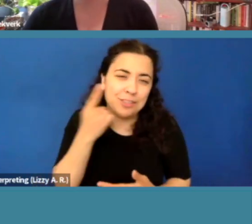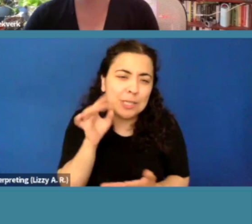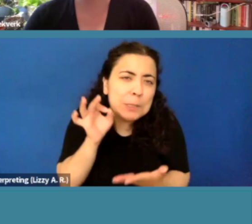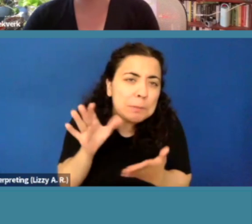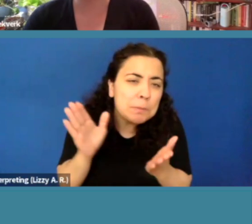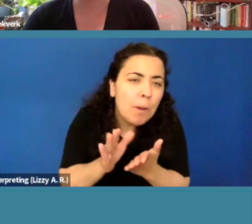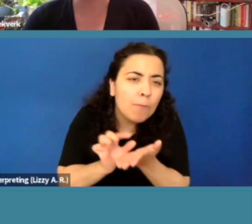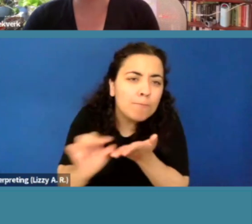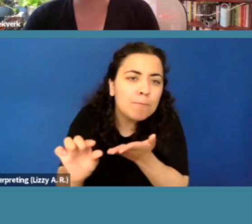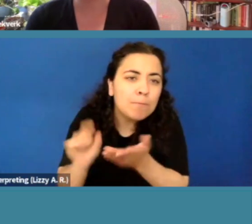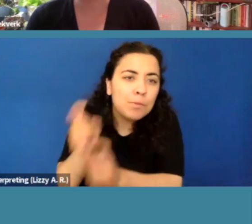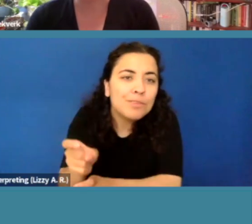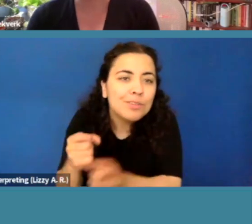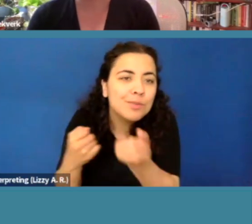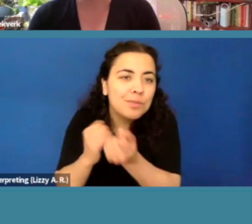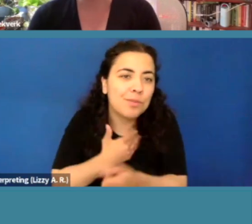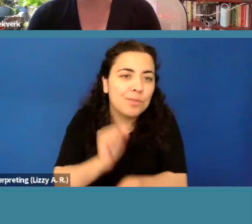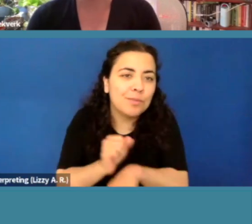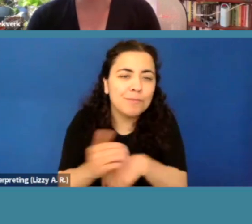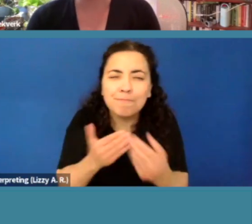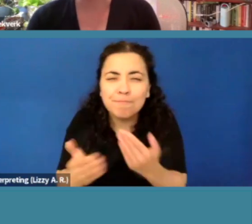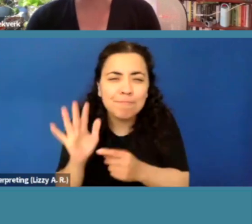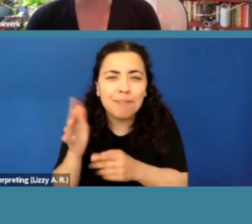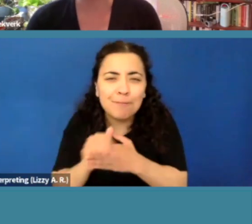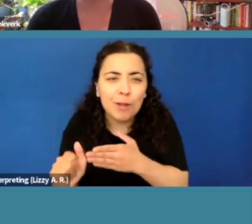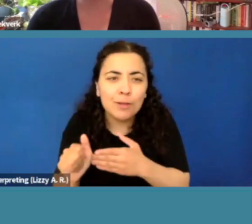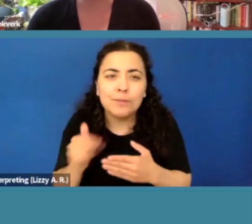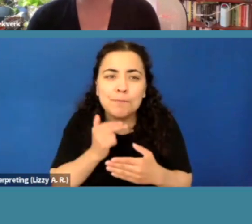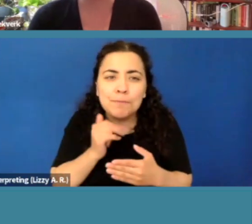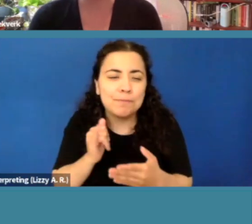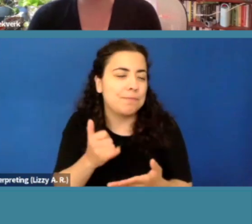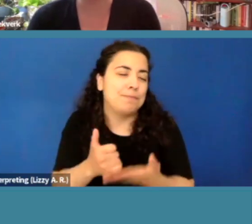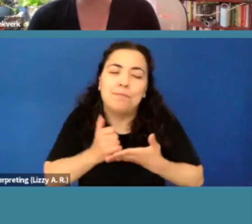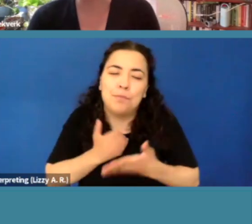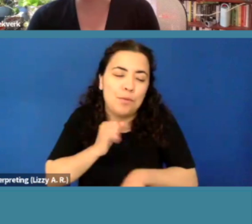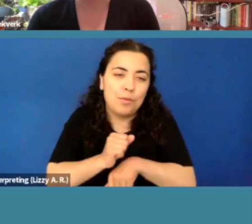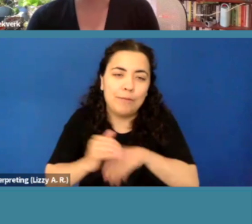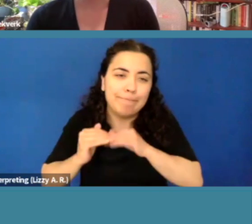to support our work, even just $5. Helps make our work sustainable in the future.